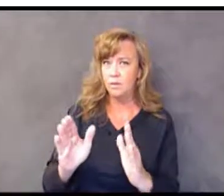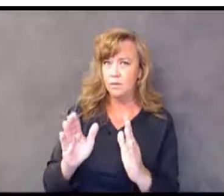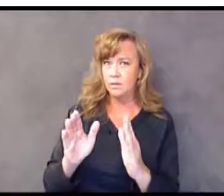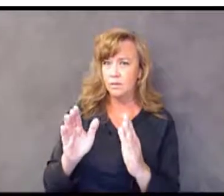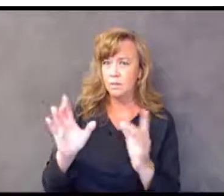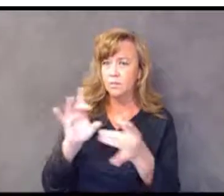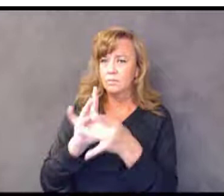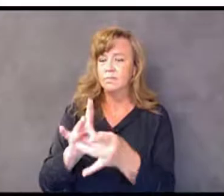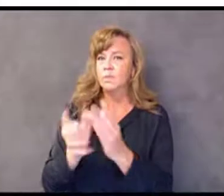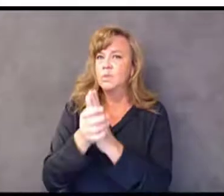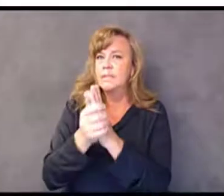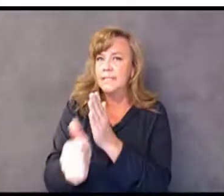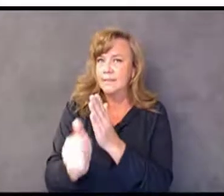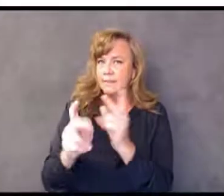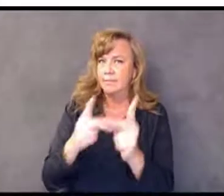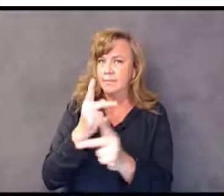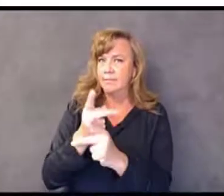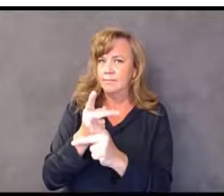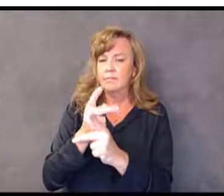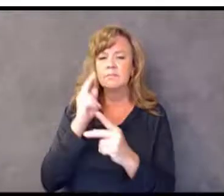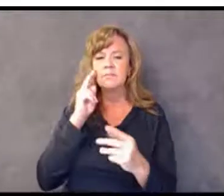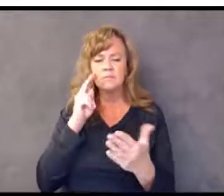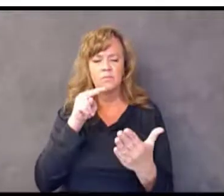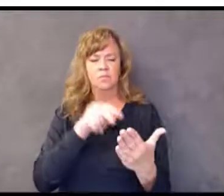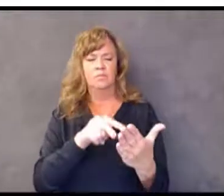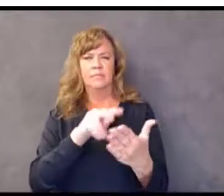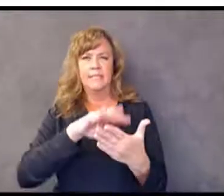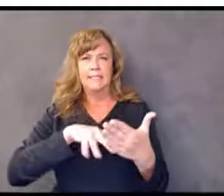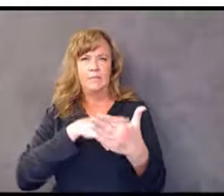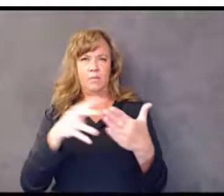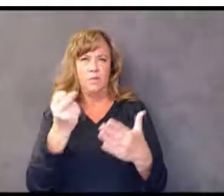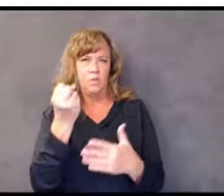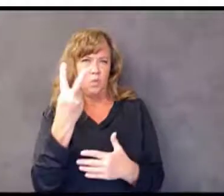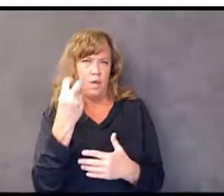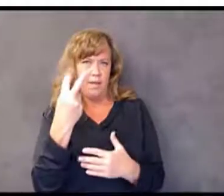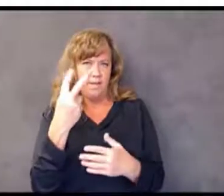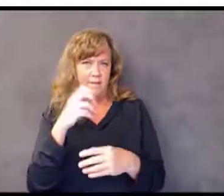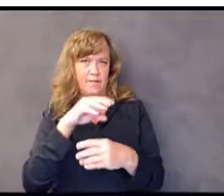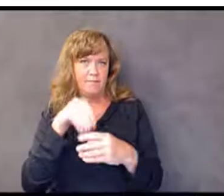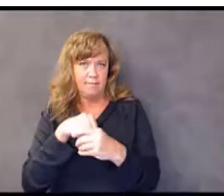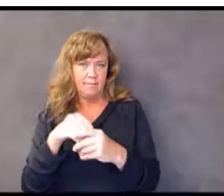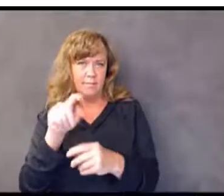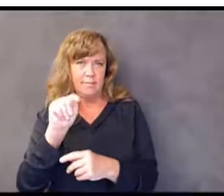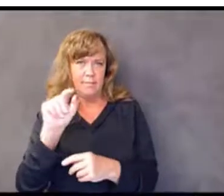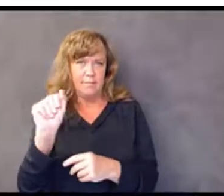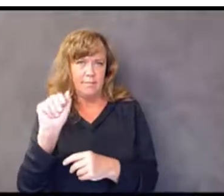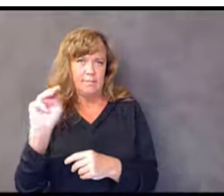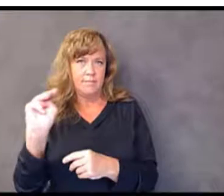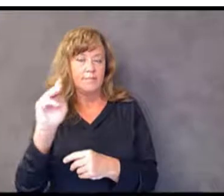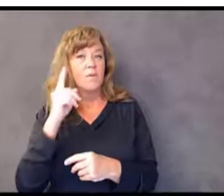Review table 12 in the TAM for the specific instructions related to beginning sound, ending